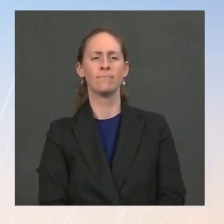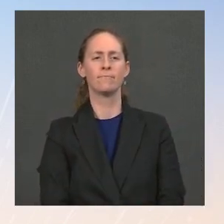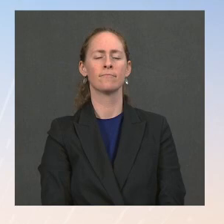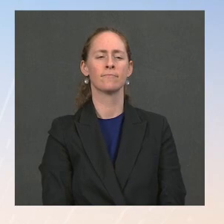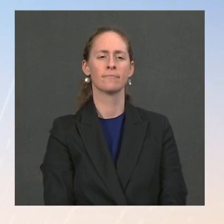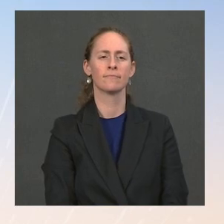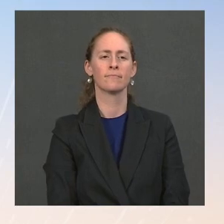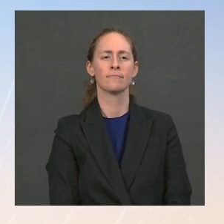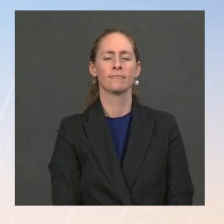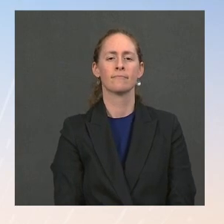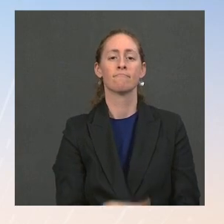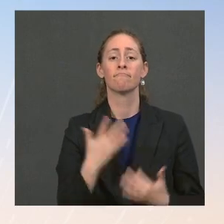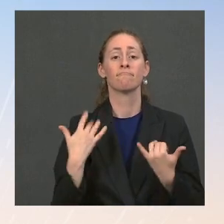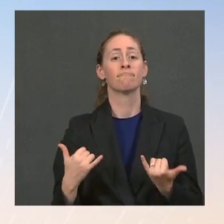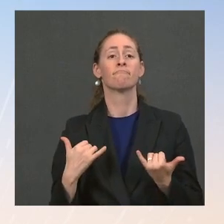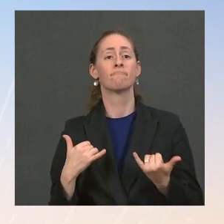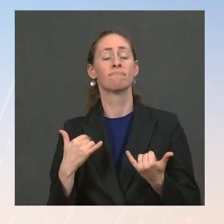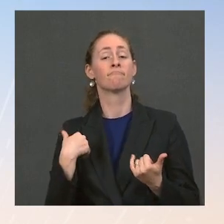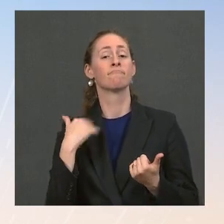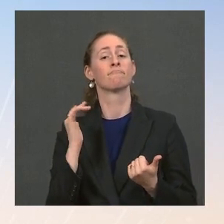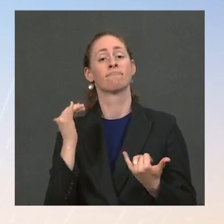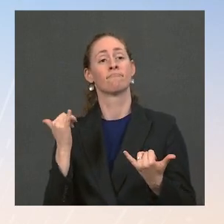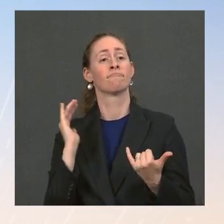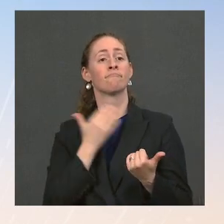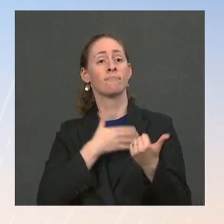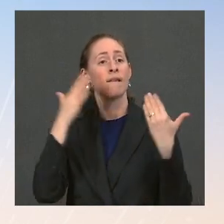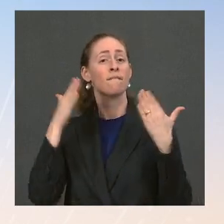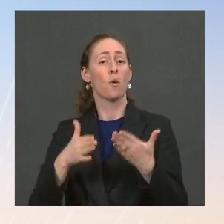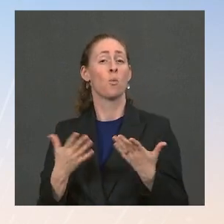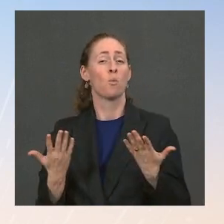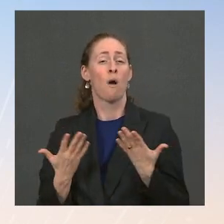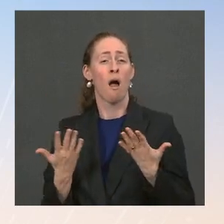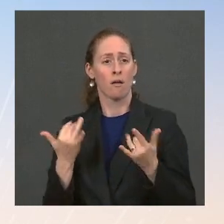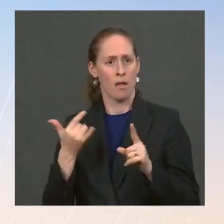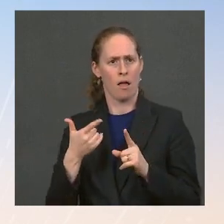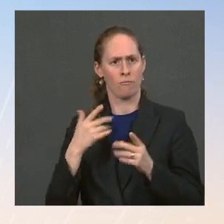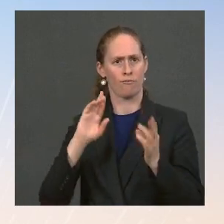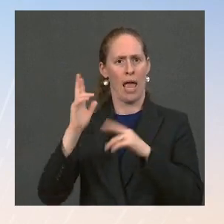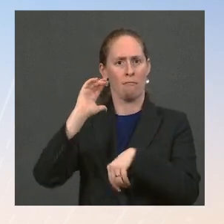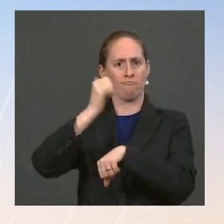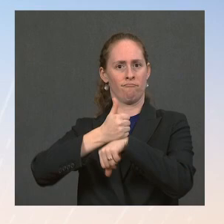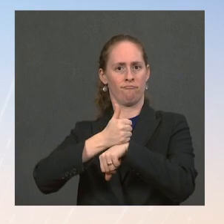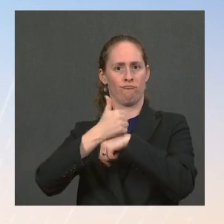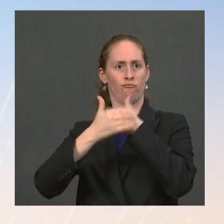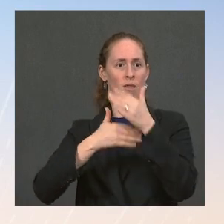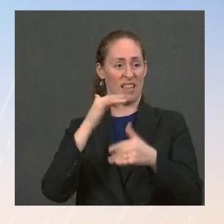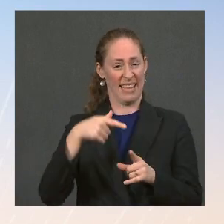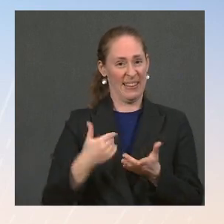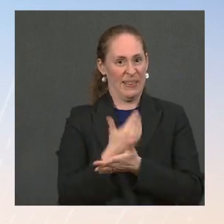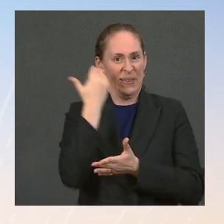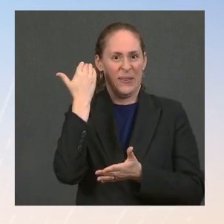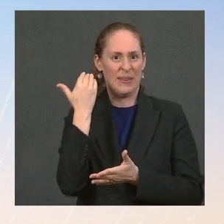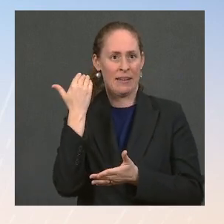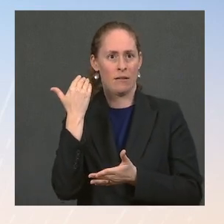starting a process that did not exist when the President took office. It's a huge priority for the government, the national security team.